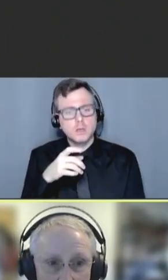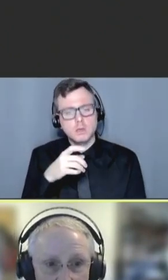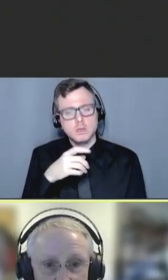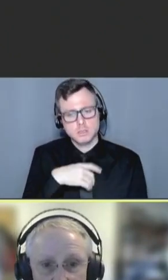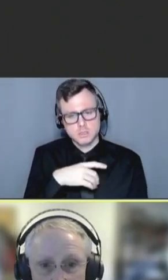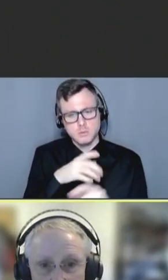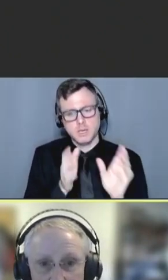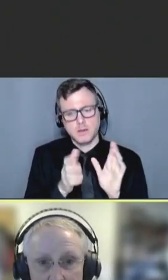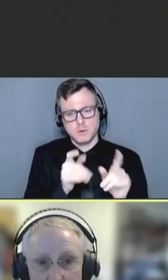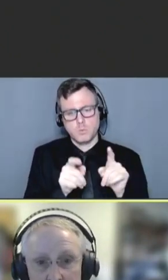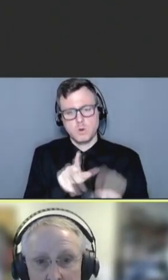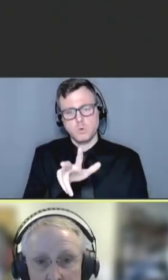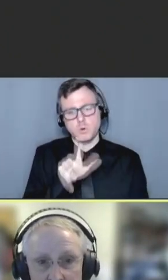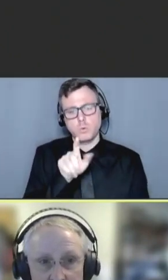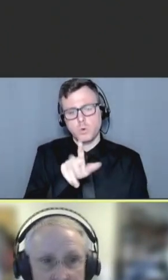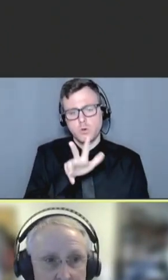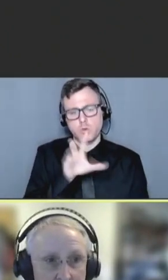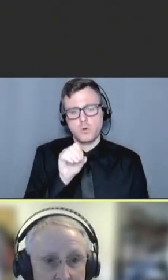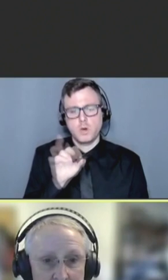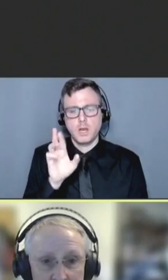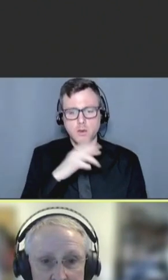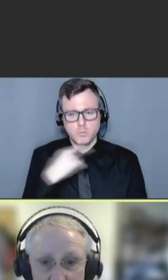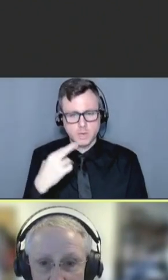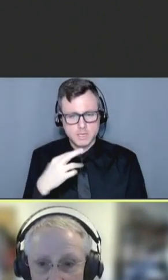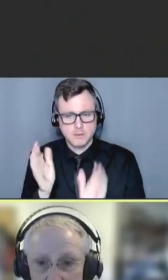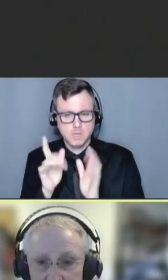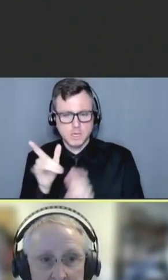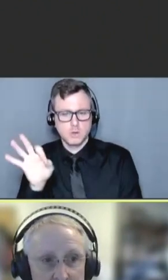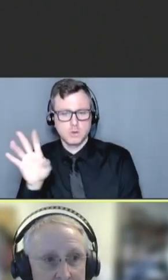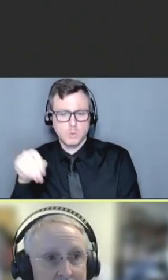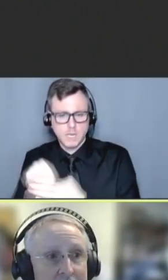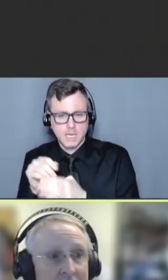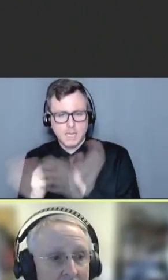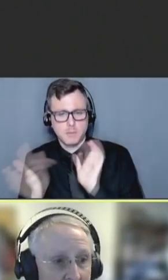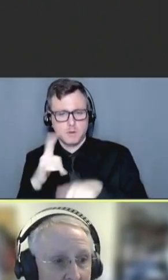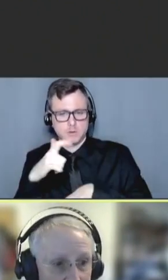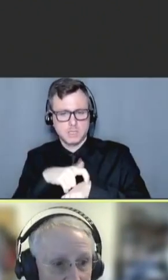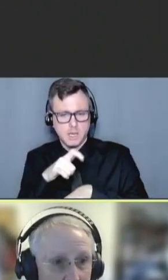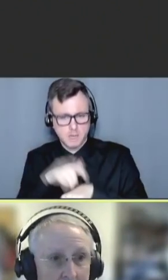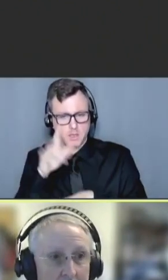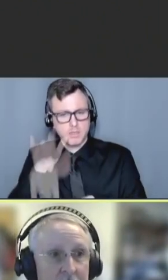the comparison time interval, which did meet the signal definition. Next slide, please.